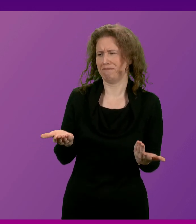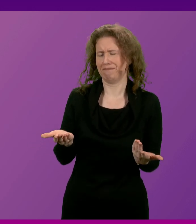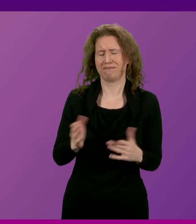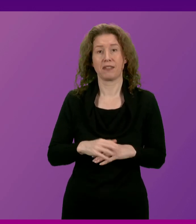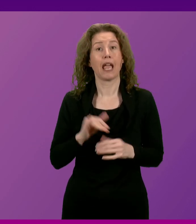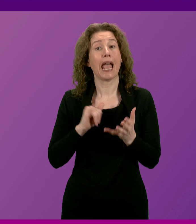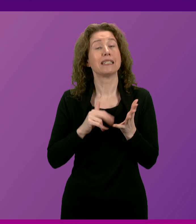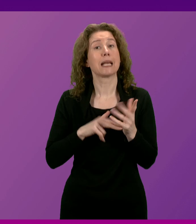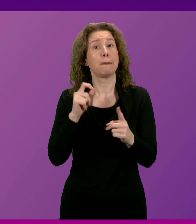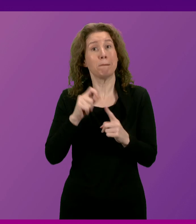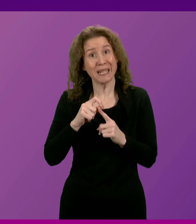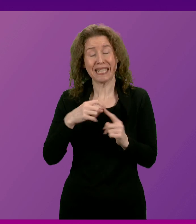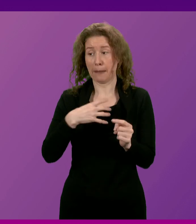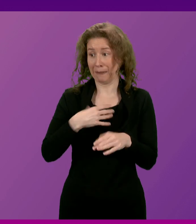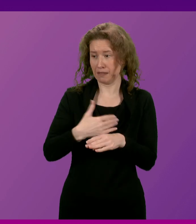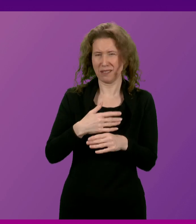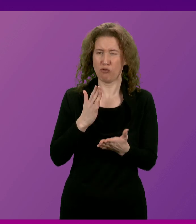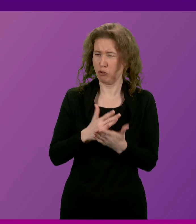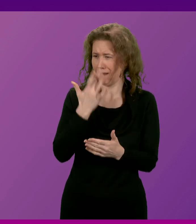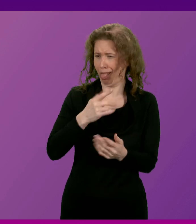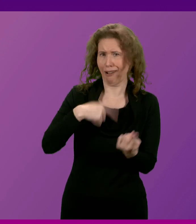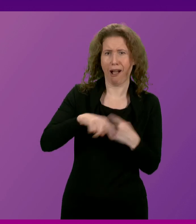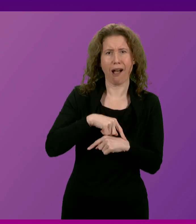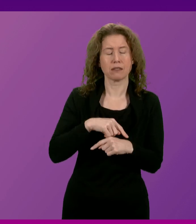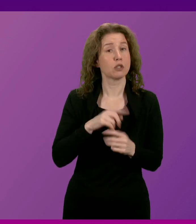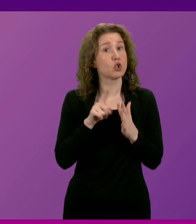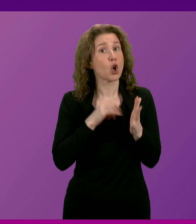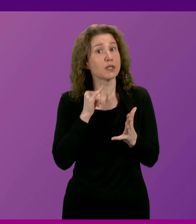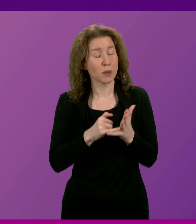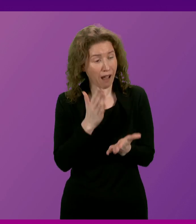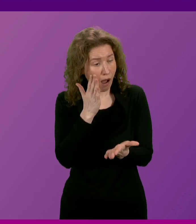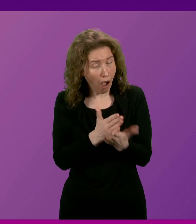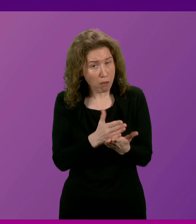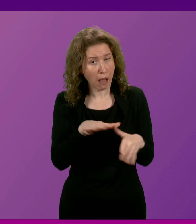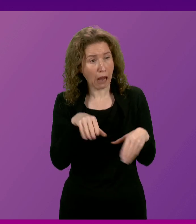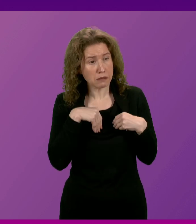SNP ministers are having us on. Is John Swinney seriously telling us that vital